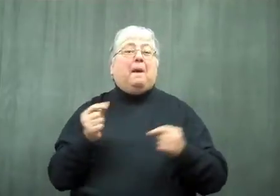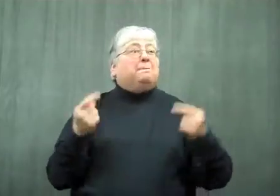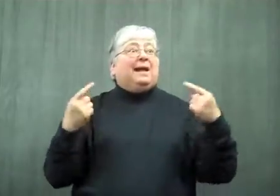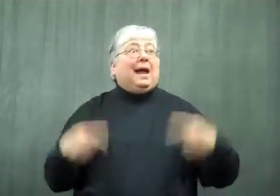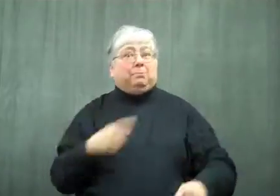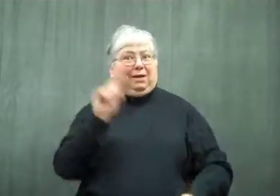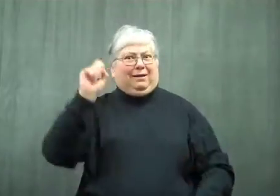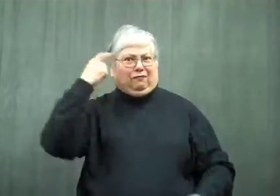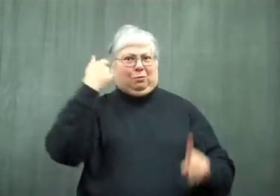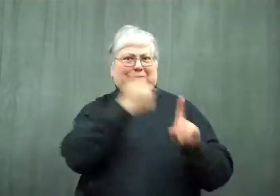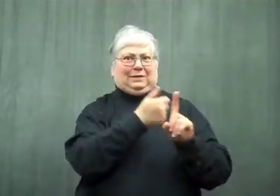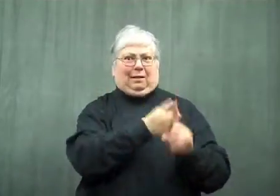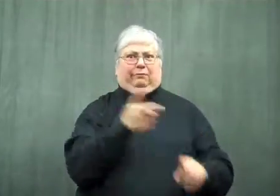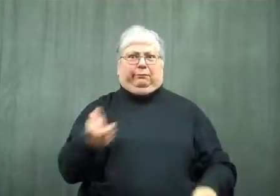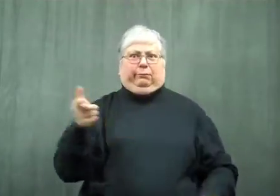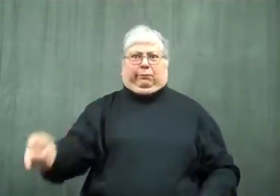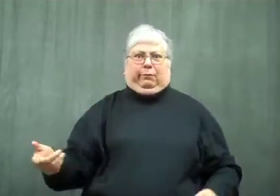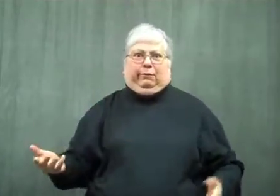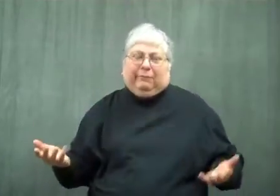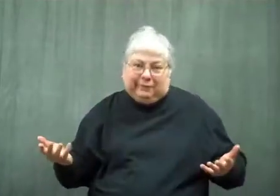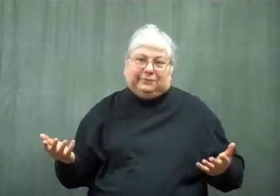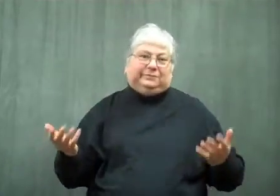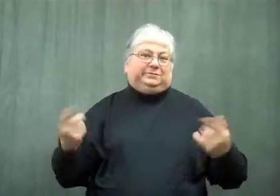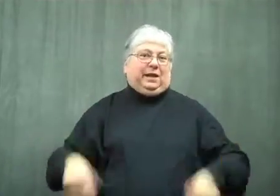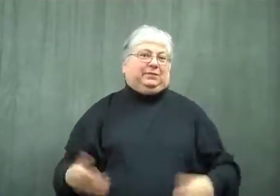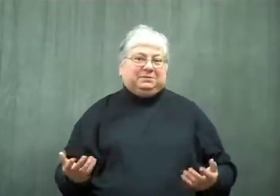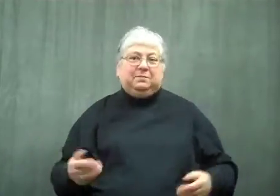But as it happened, it was government forces that shot at them.